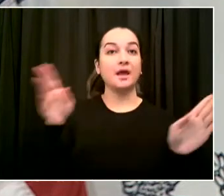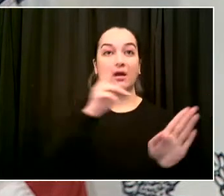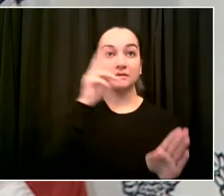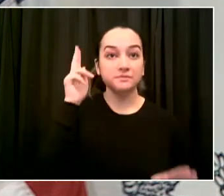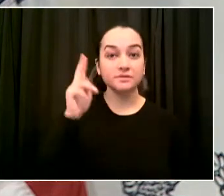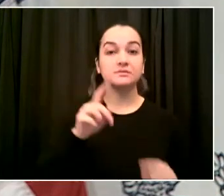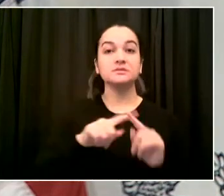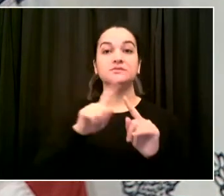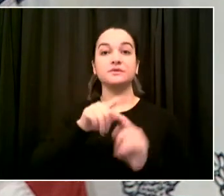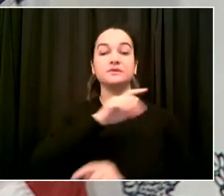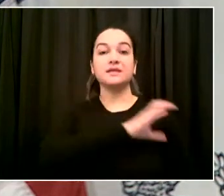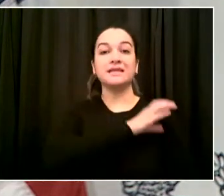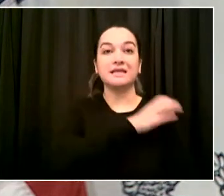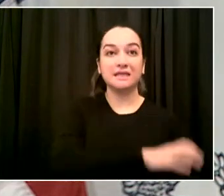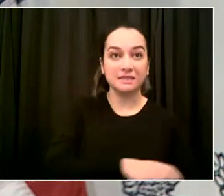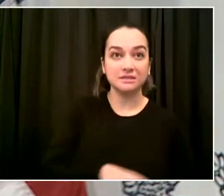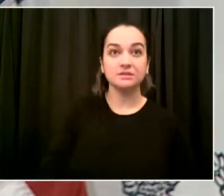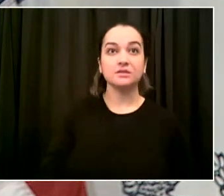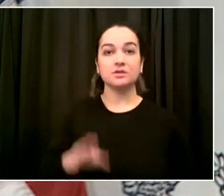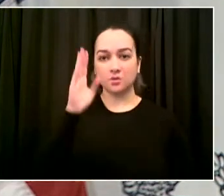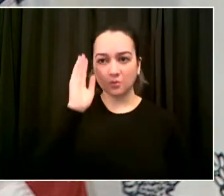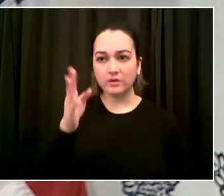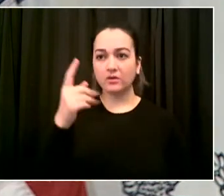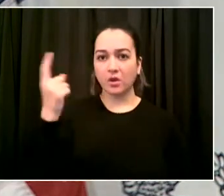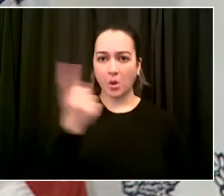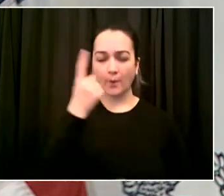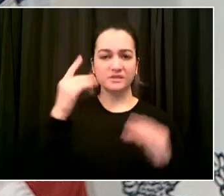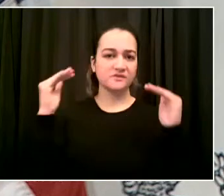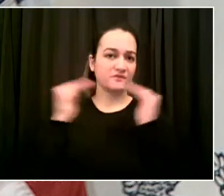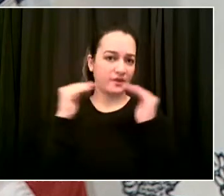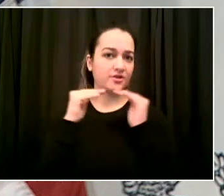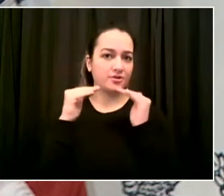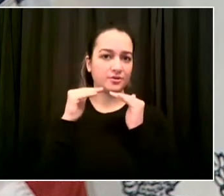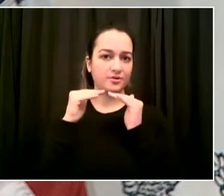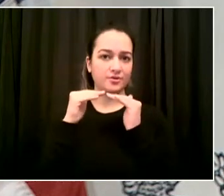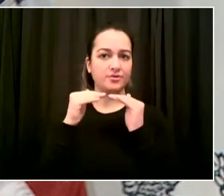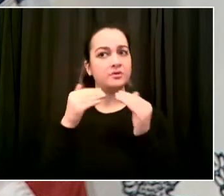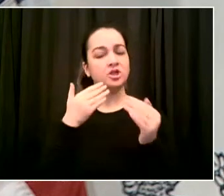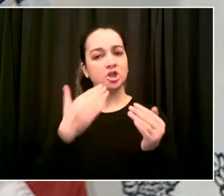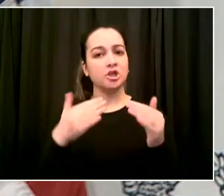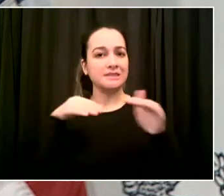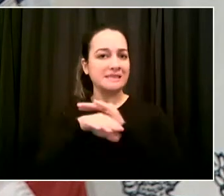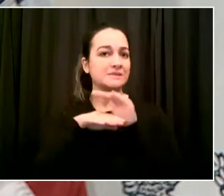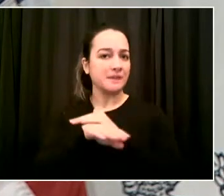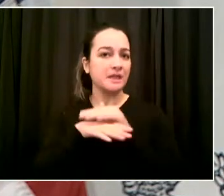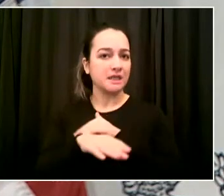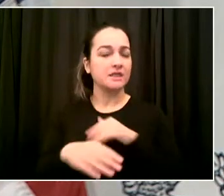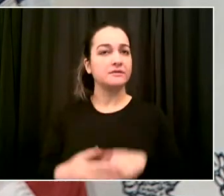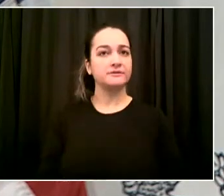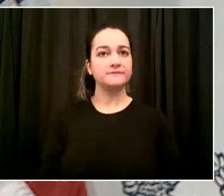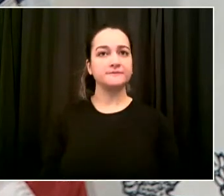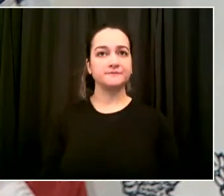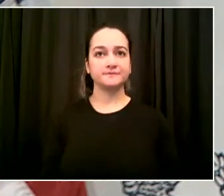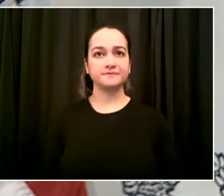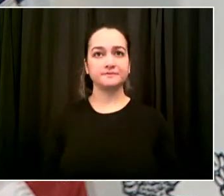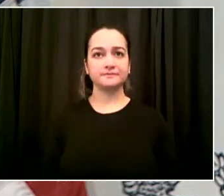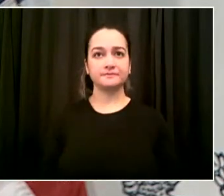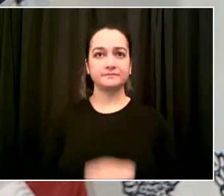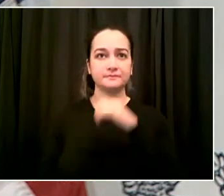CLINICS, CLINICS